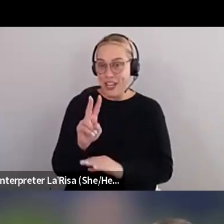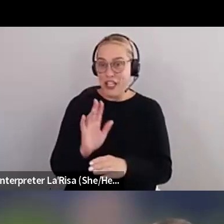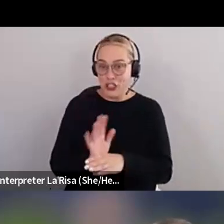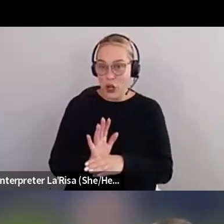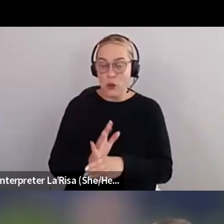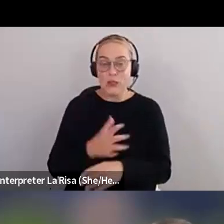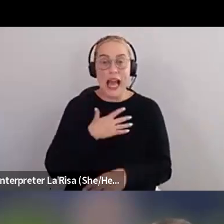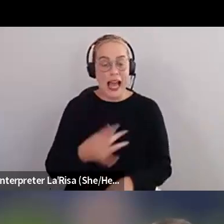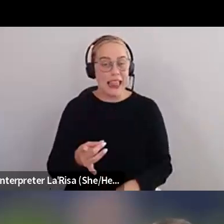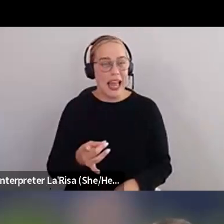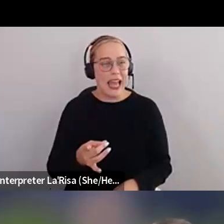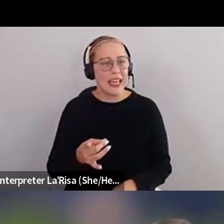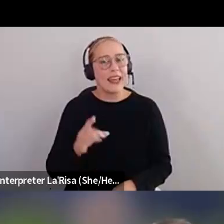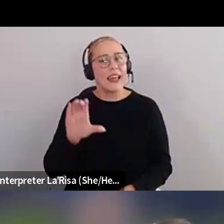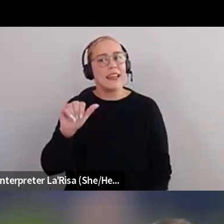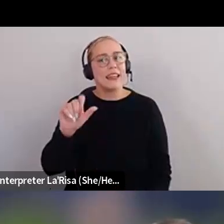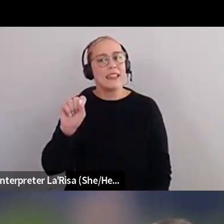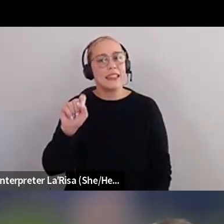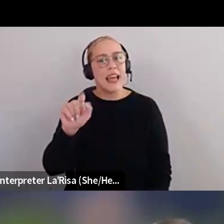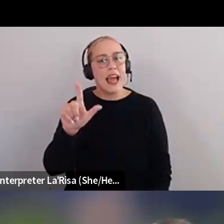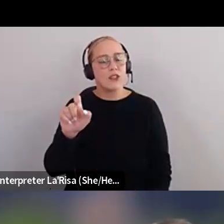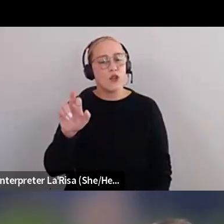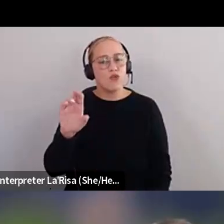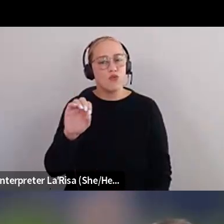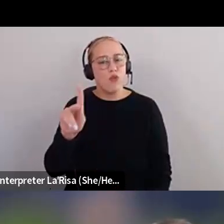it comes to movies, I cannot pick a favorite. Though, I do like scary TV